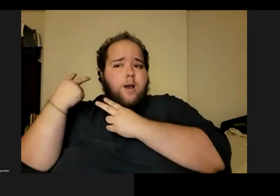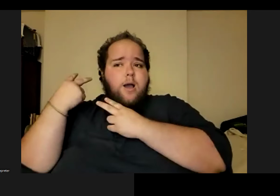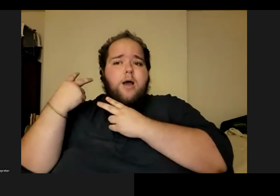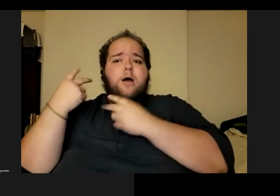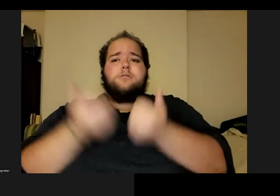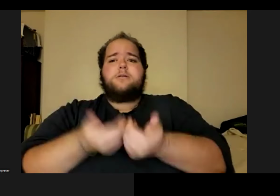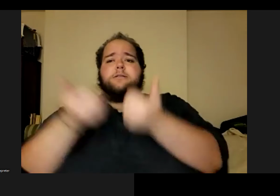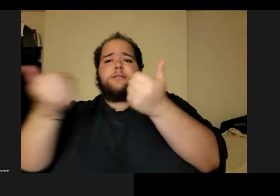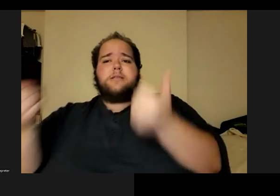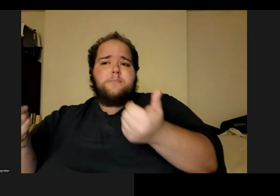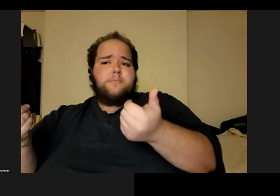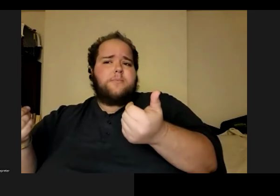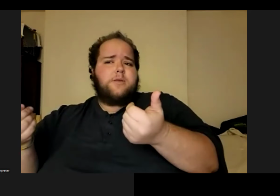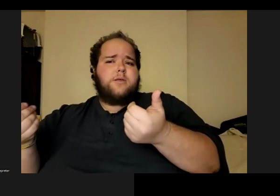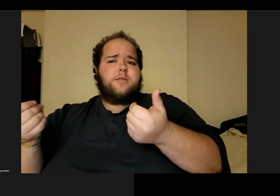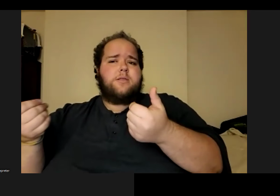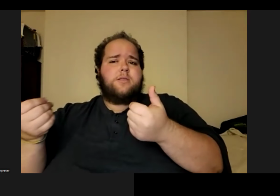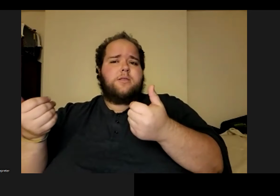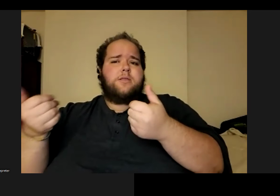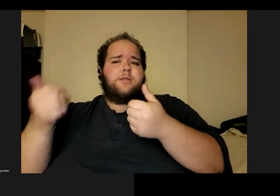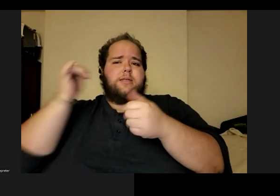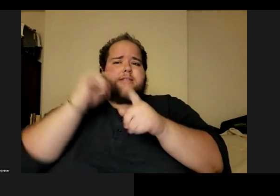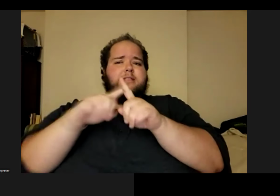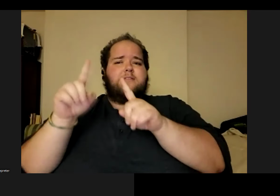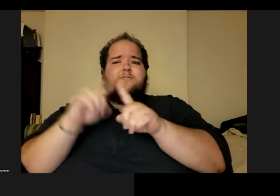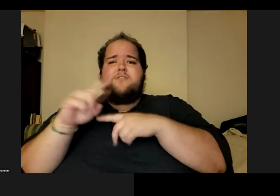Um. or other writing style?